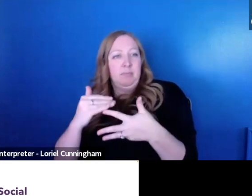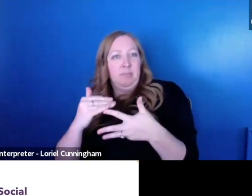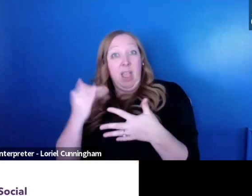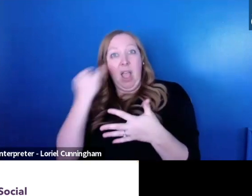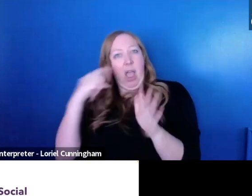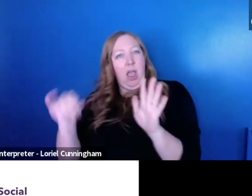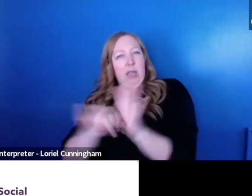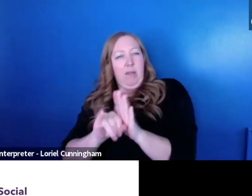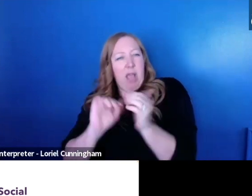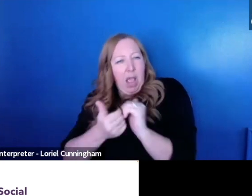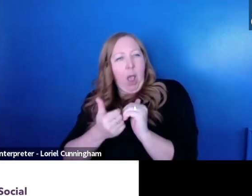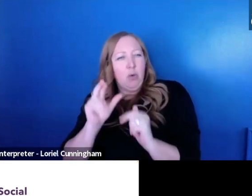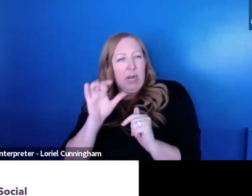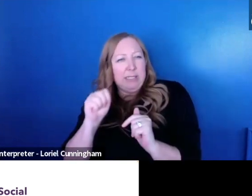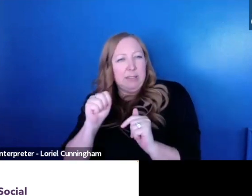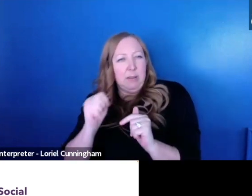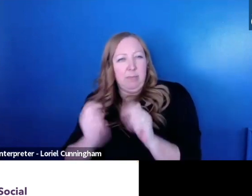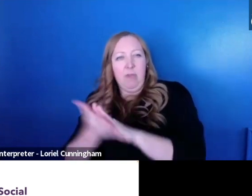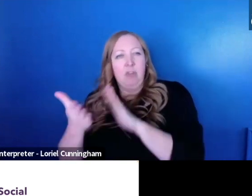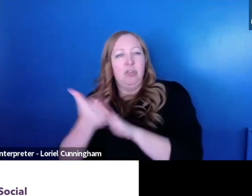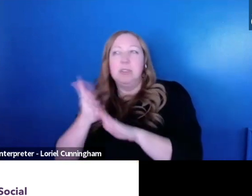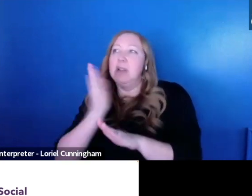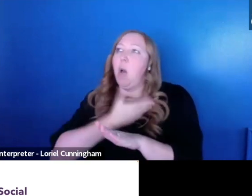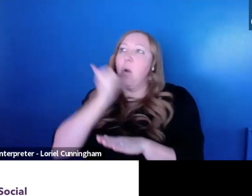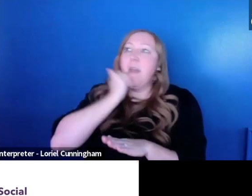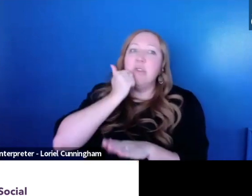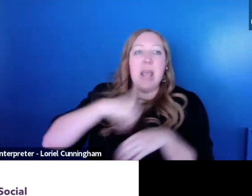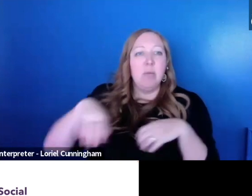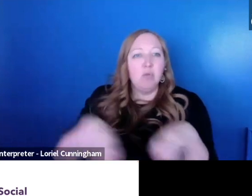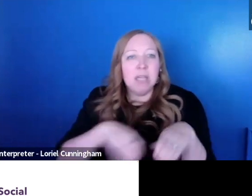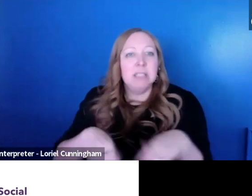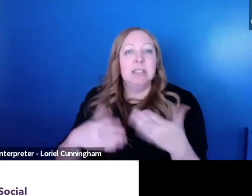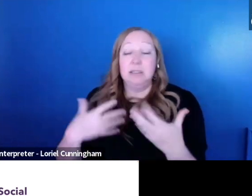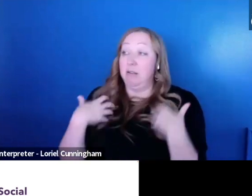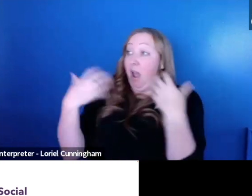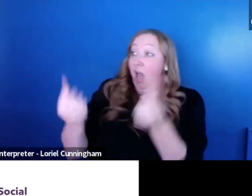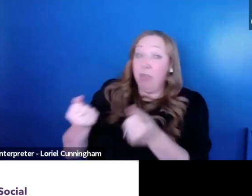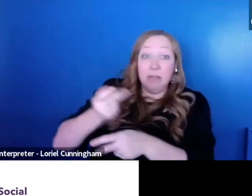can reinforce existing power dynamics in society, without the need for